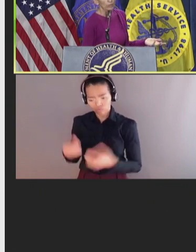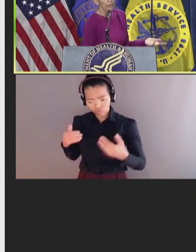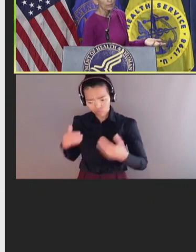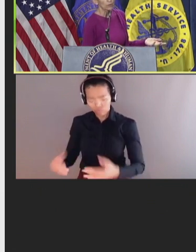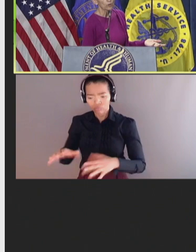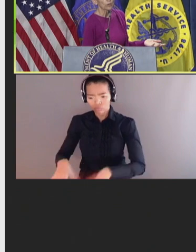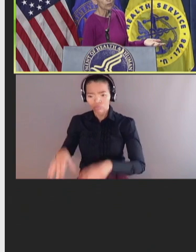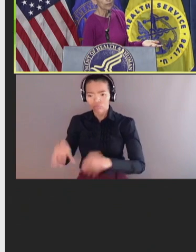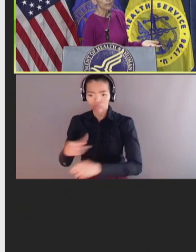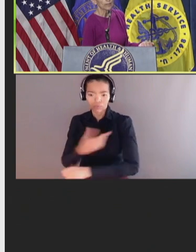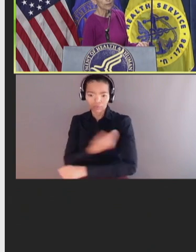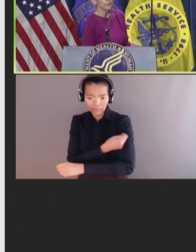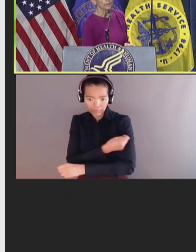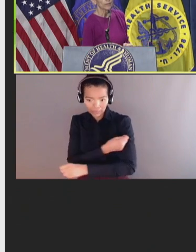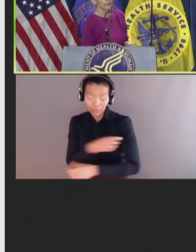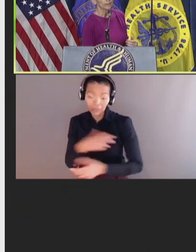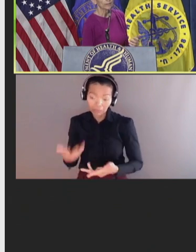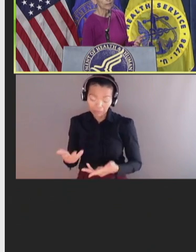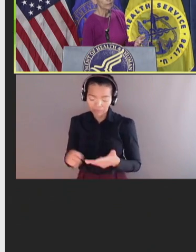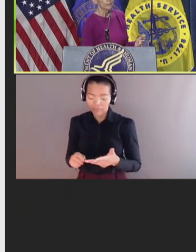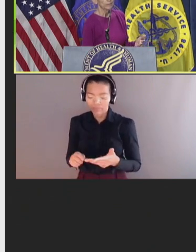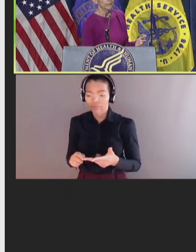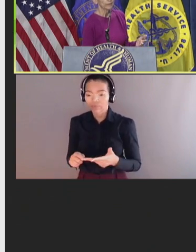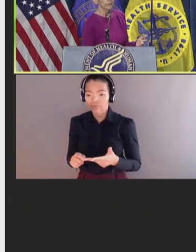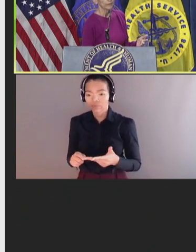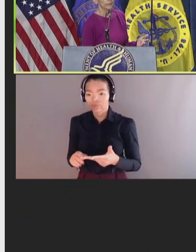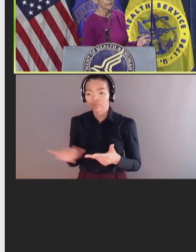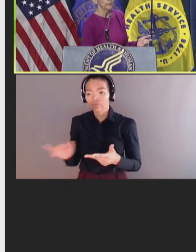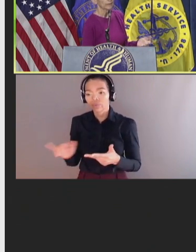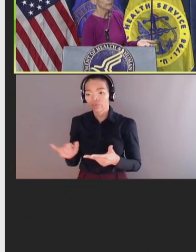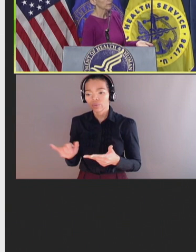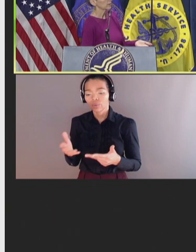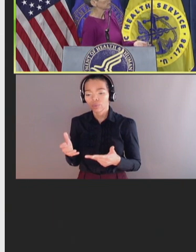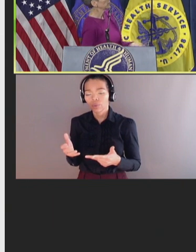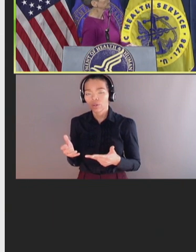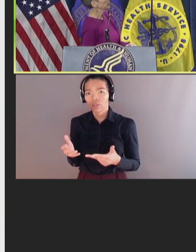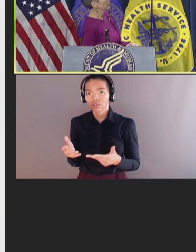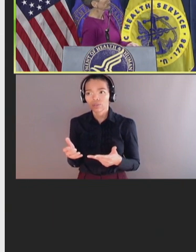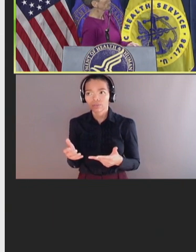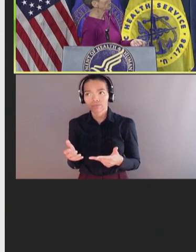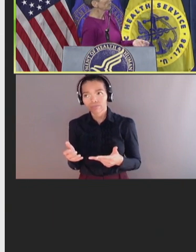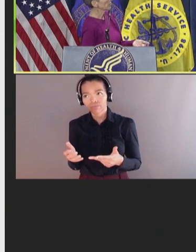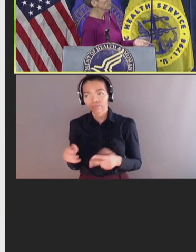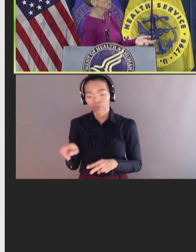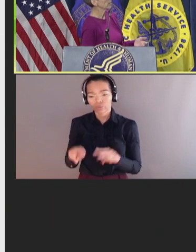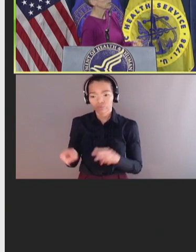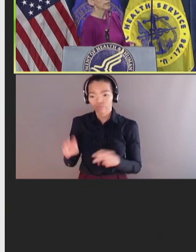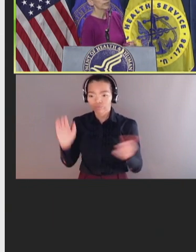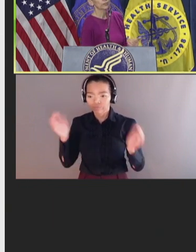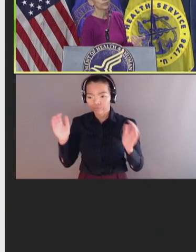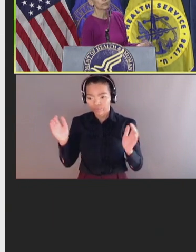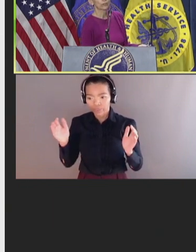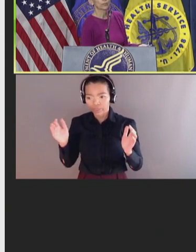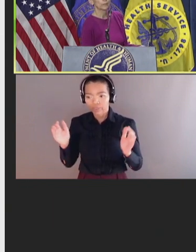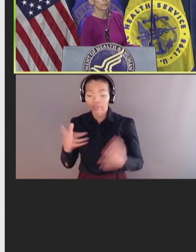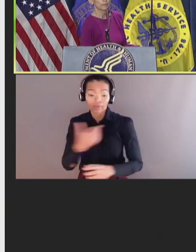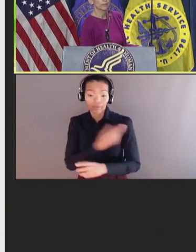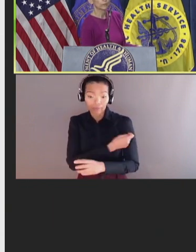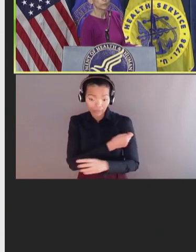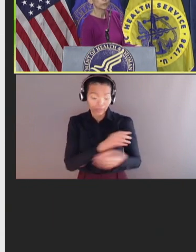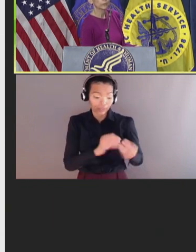like to look at times at -- the comparisons of vaccination rates across specific groups.